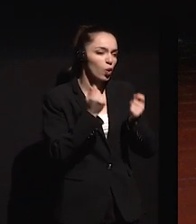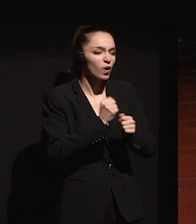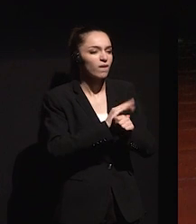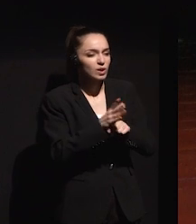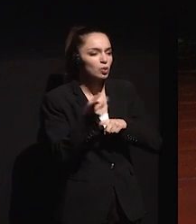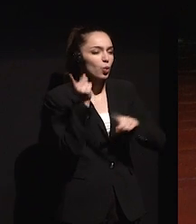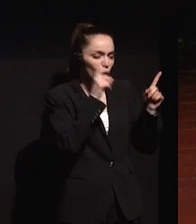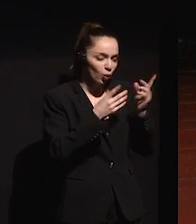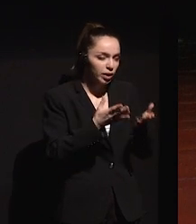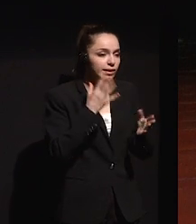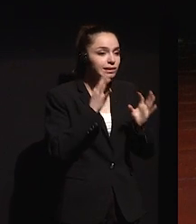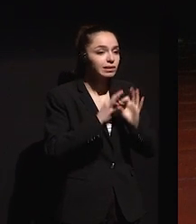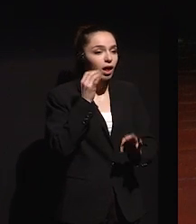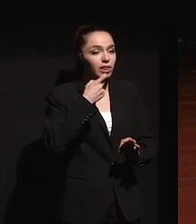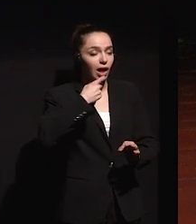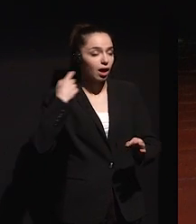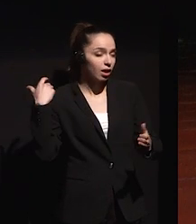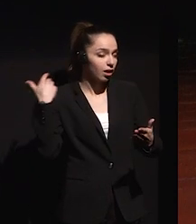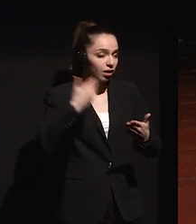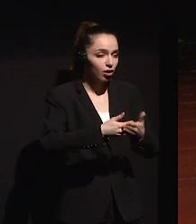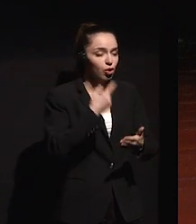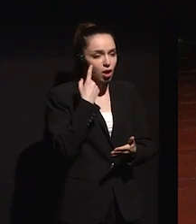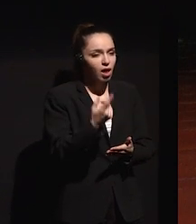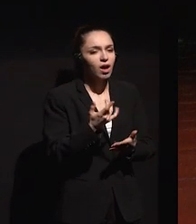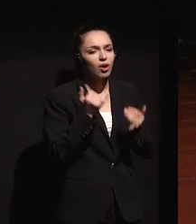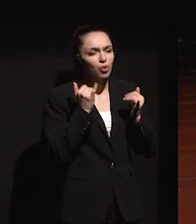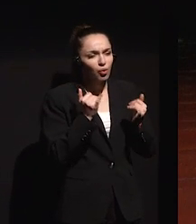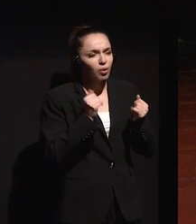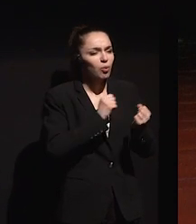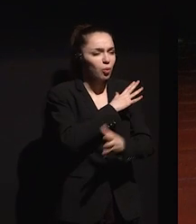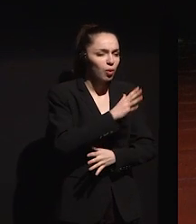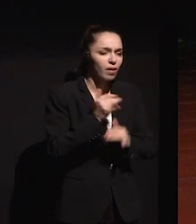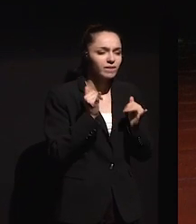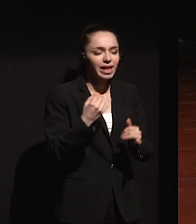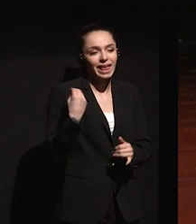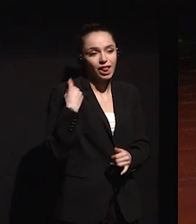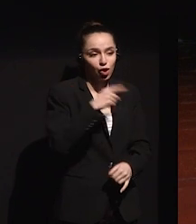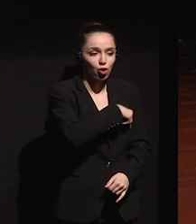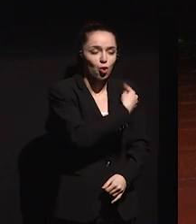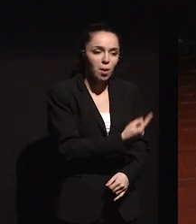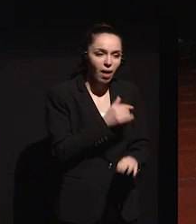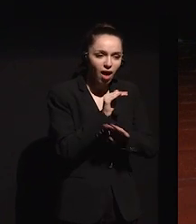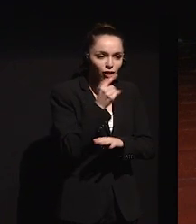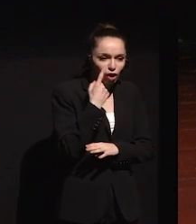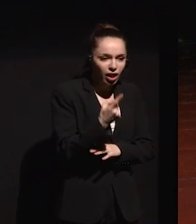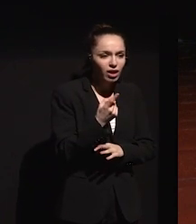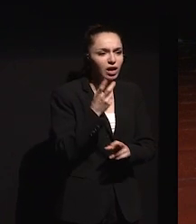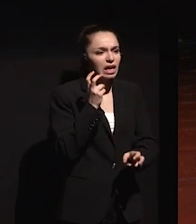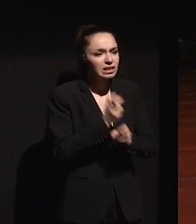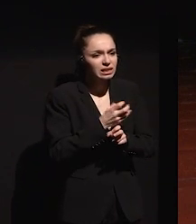Humanity has faced all kinds of disasters, new normals, and new and endless crises.